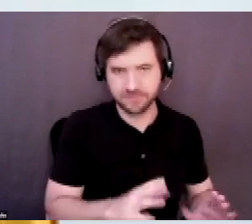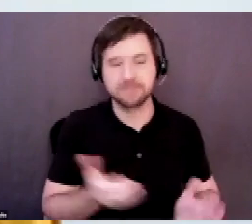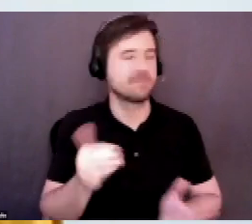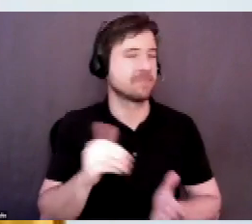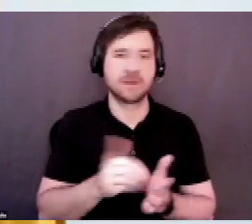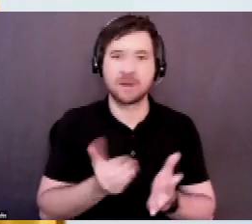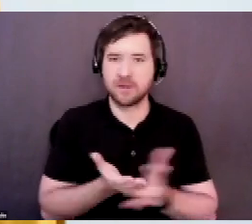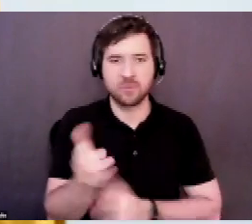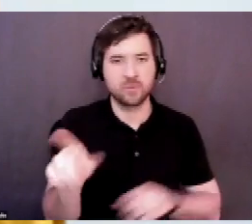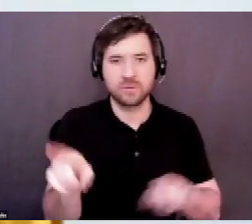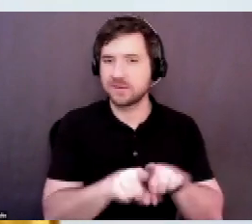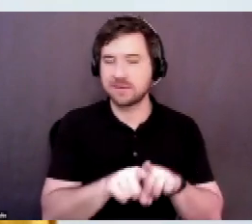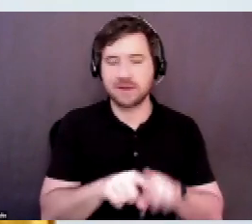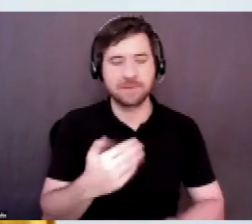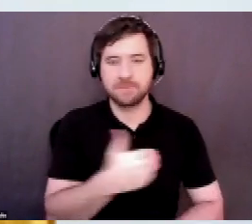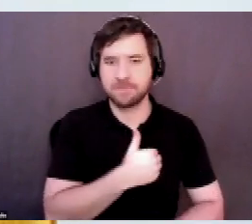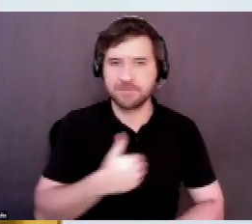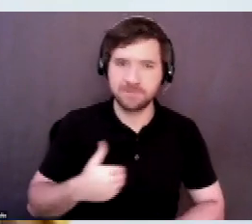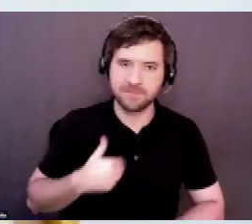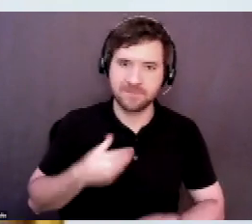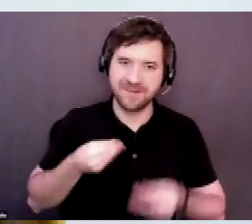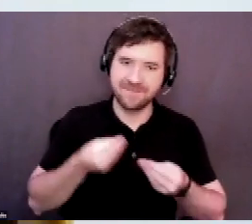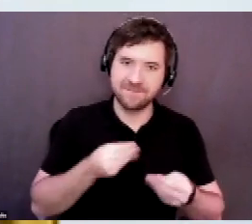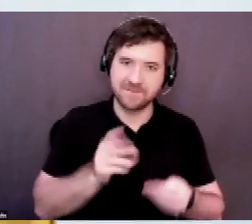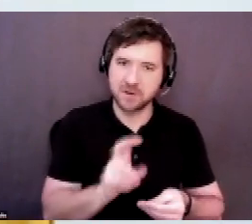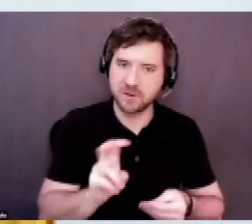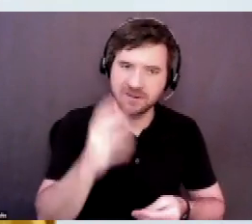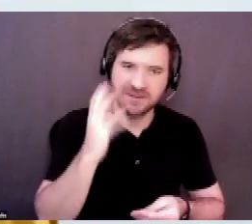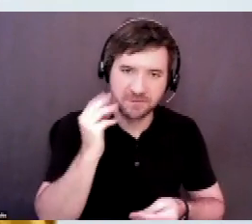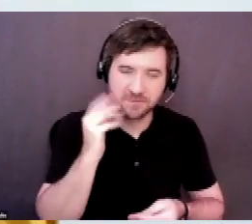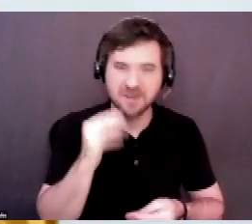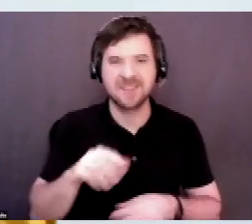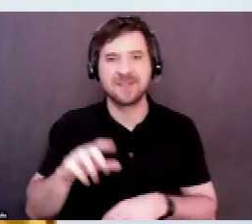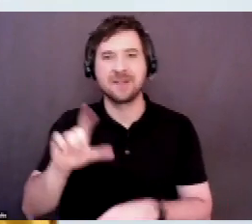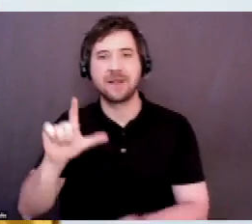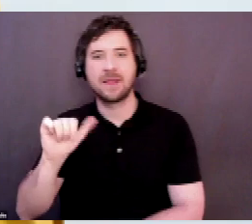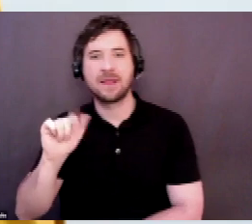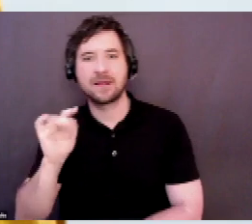Lactation consultants, et cetera. So much of that I replicated.